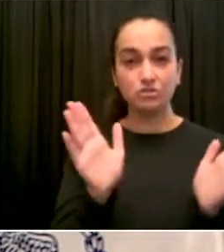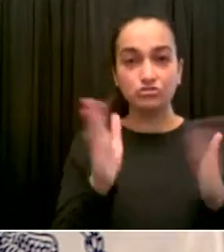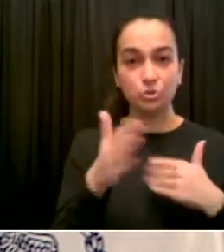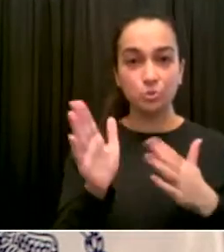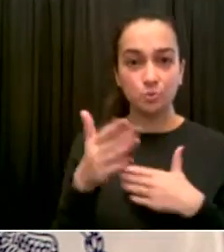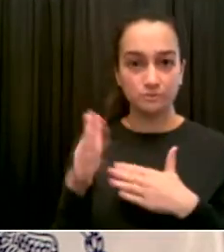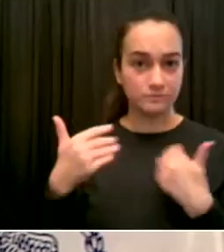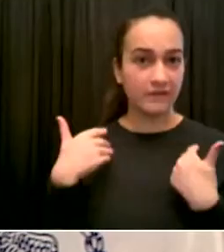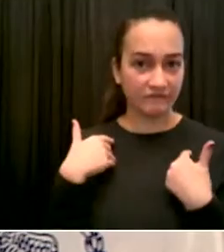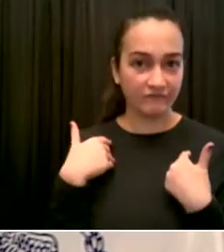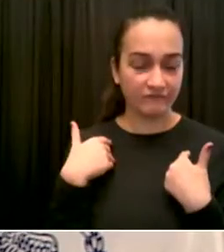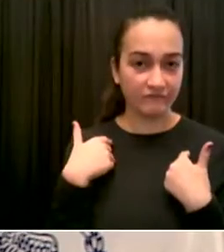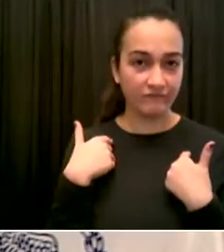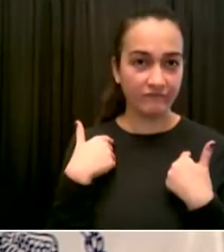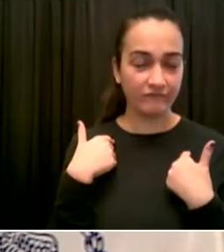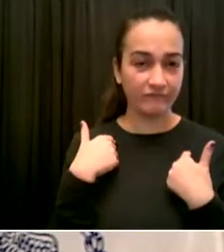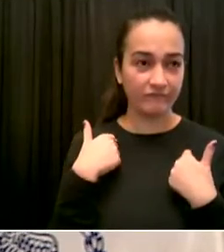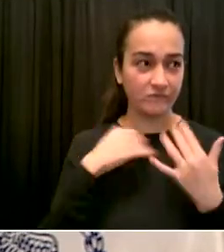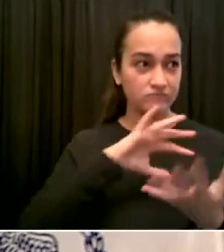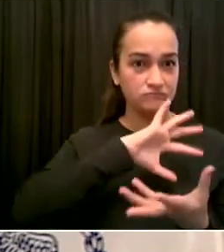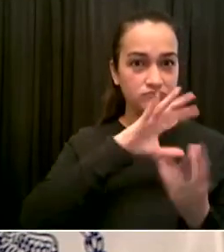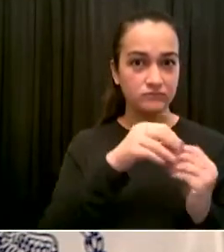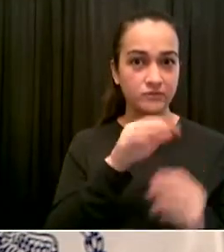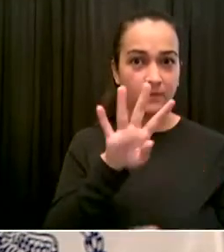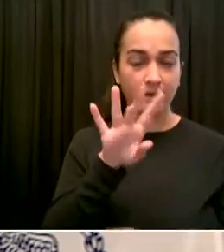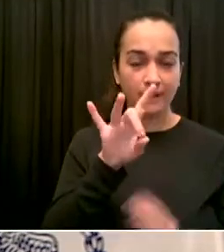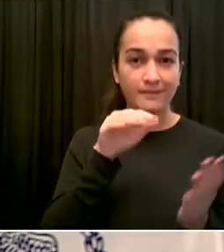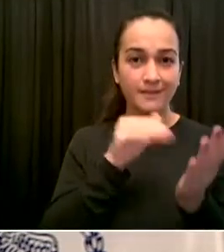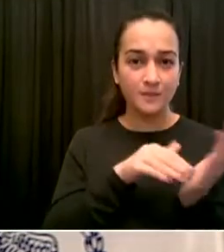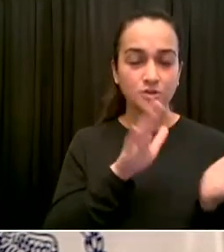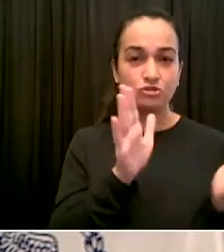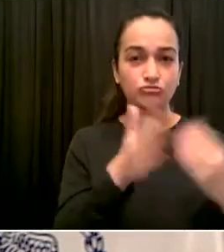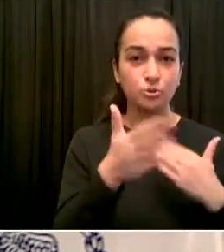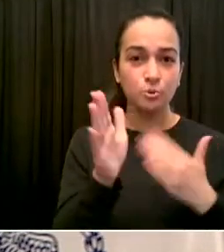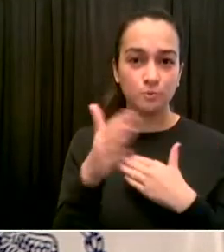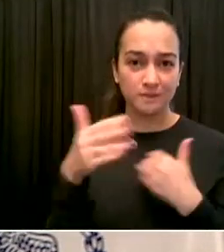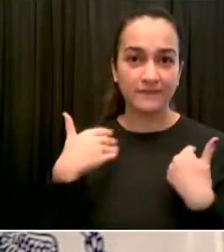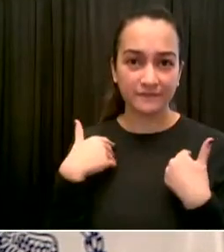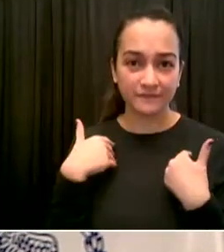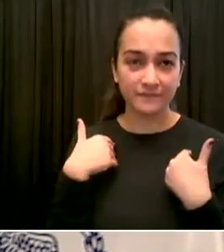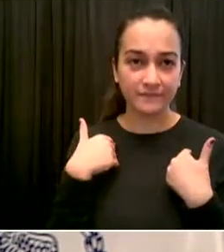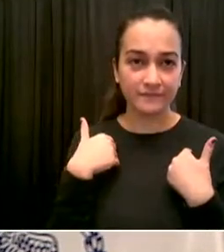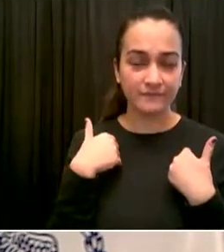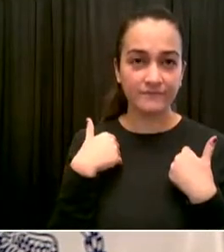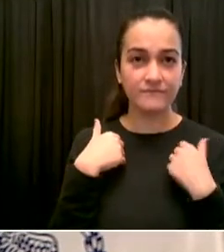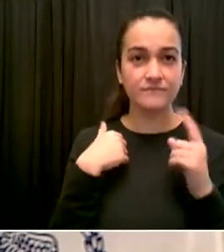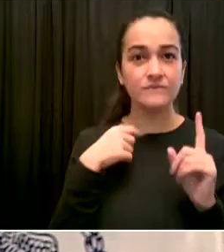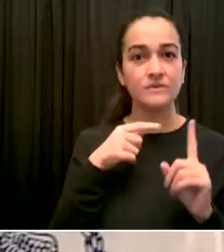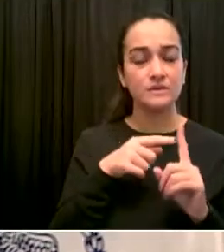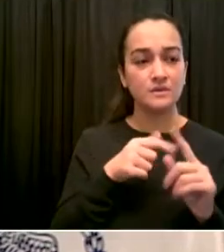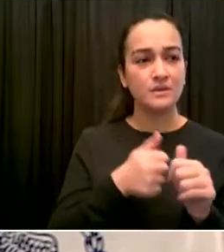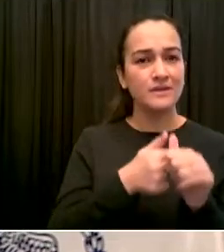NUMBER.